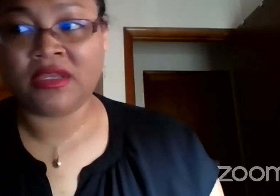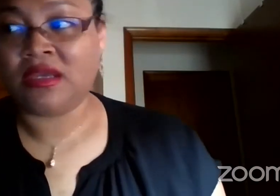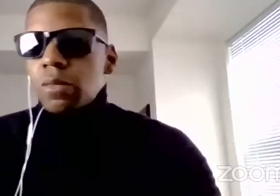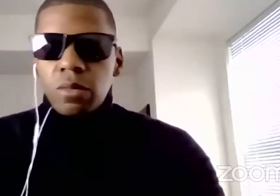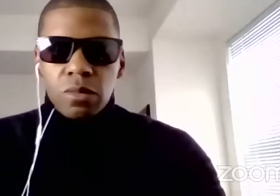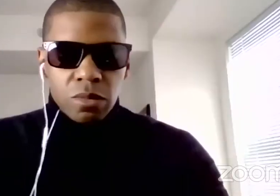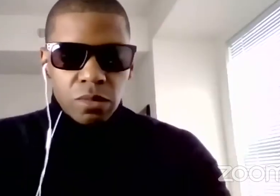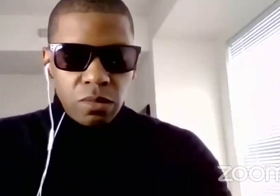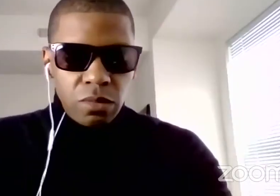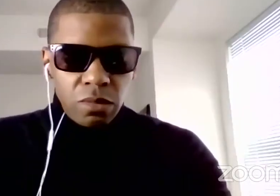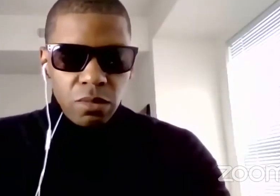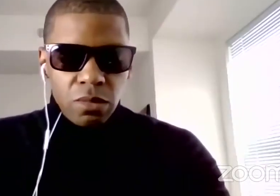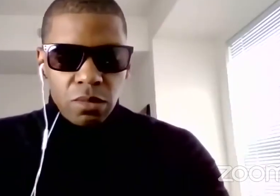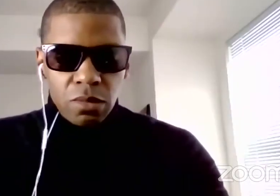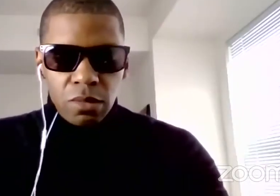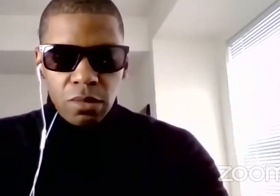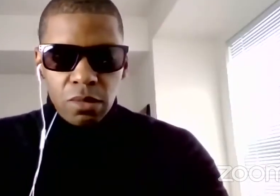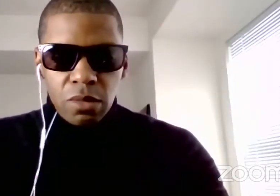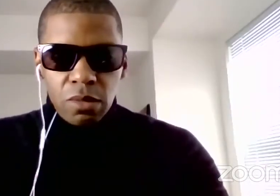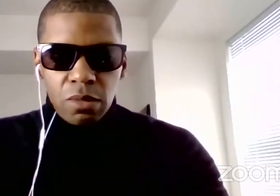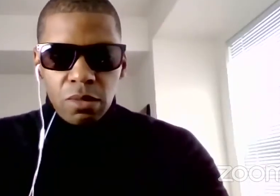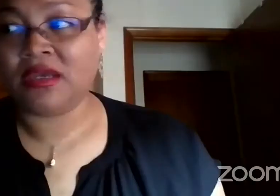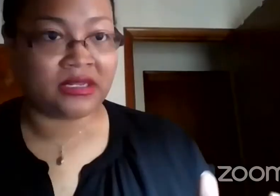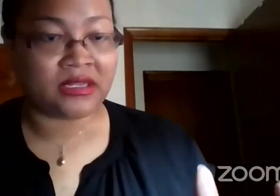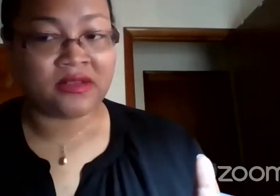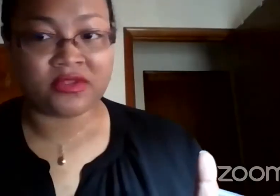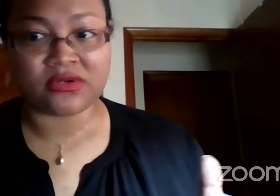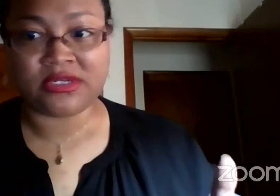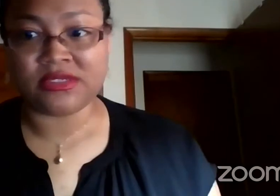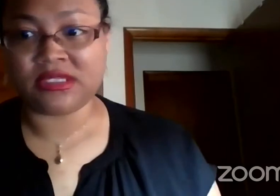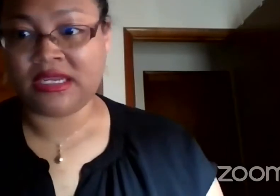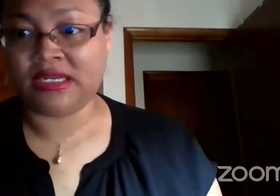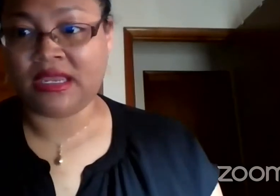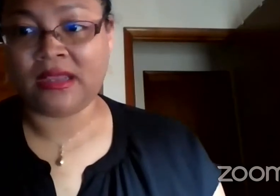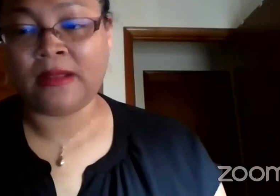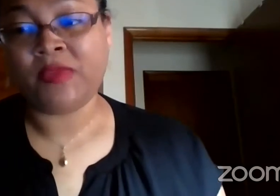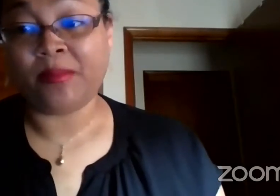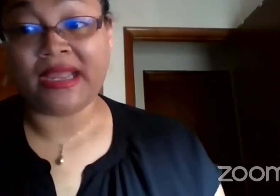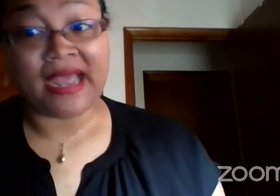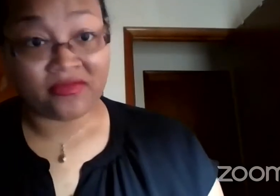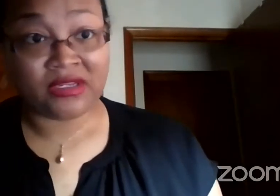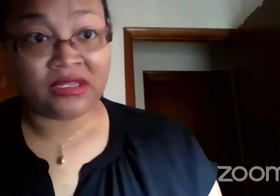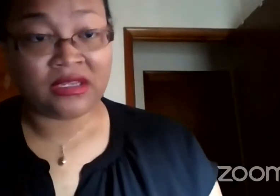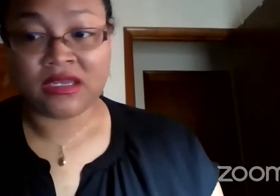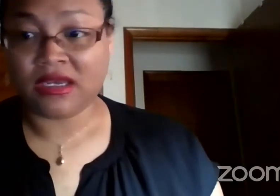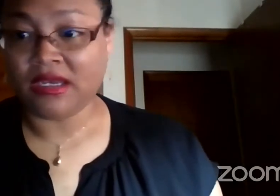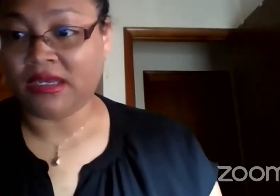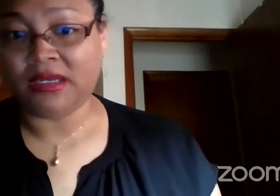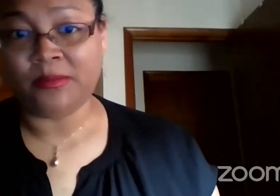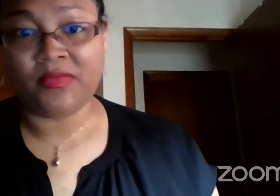theme of breaking barriers and creating access and celebrating 30 years of the ADA by having